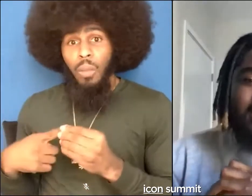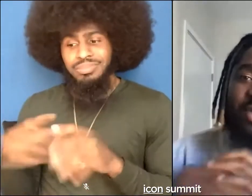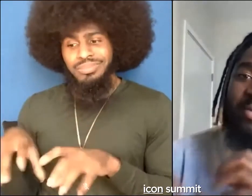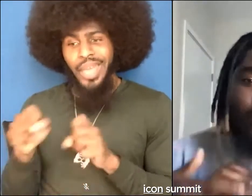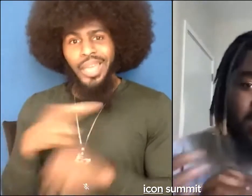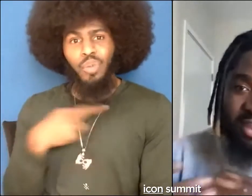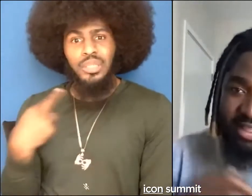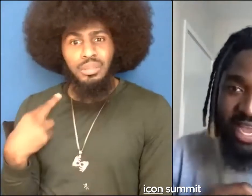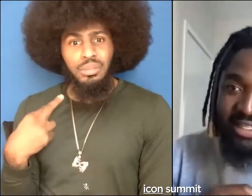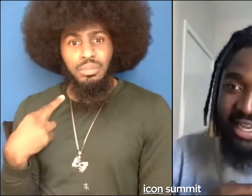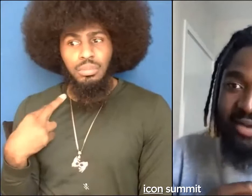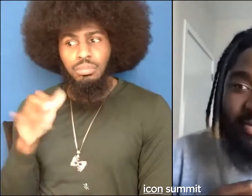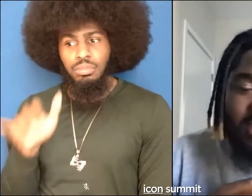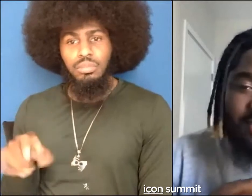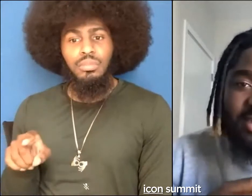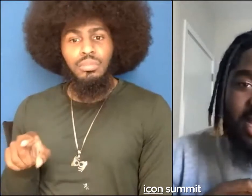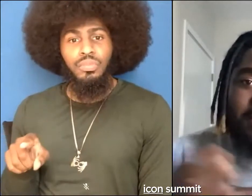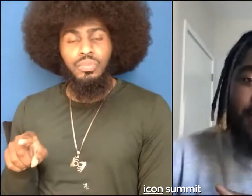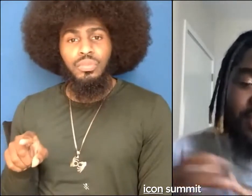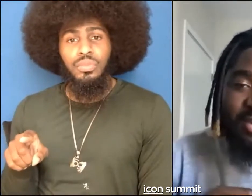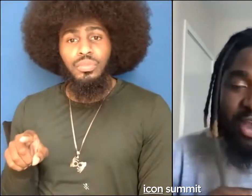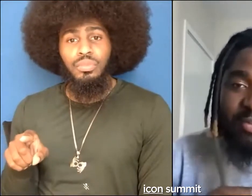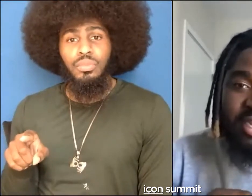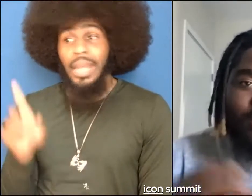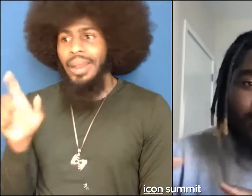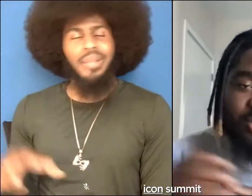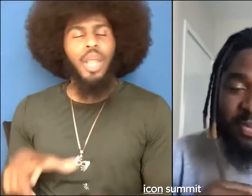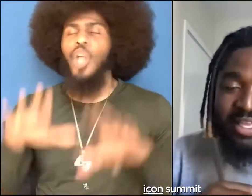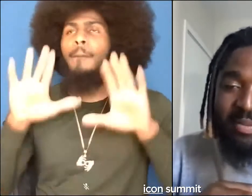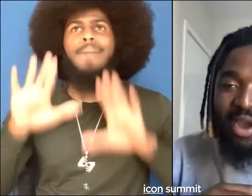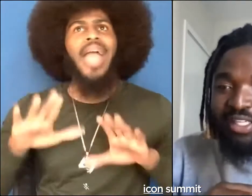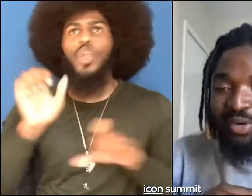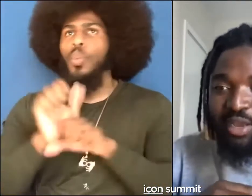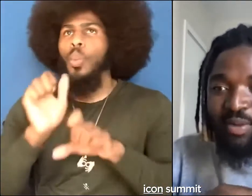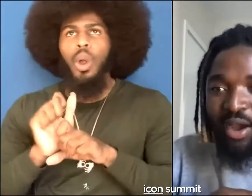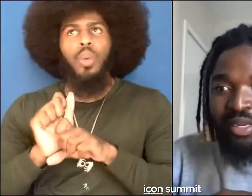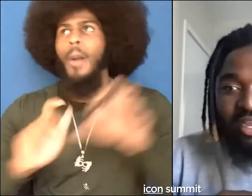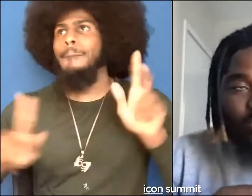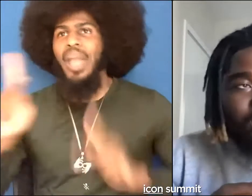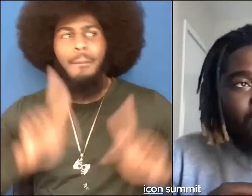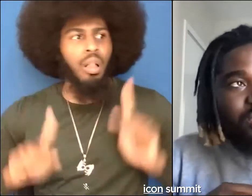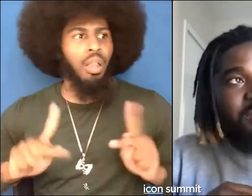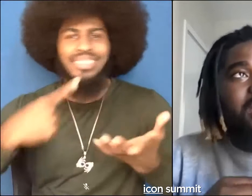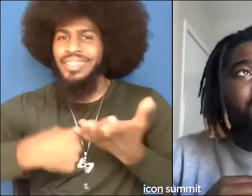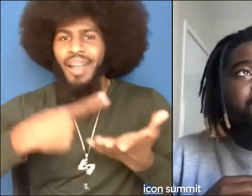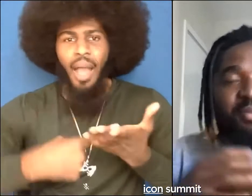There's incredible work that even other people have done on vulnerability. One of those people I think about is Brené Brown, when she talks about vulnerability